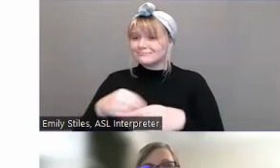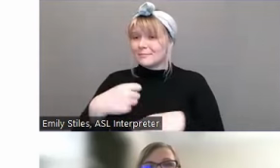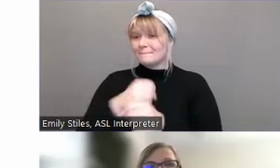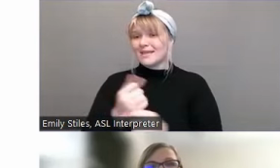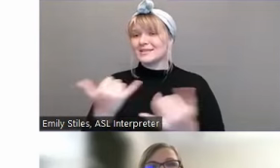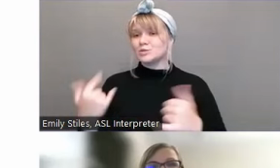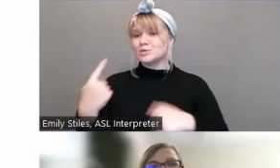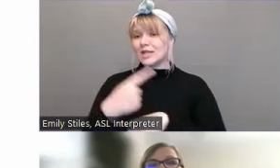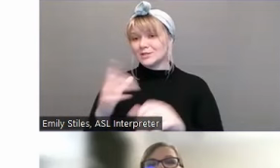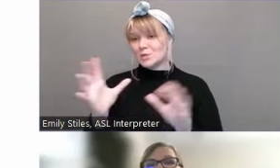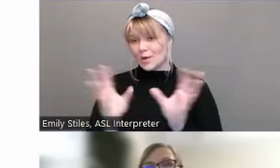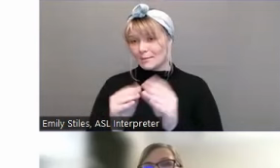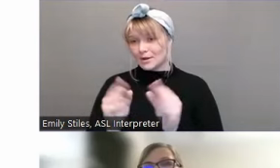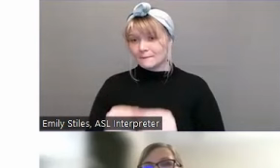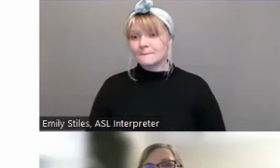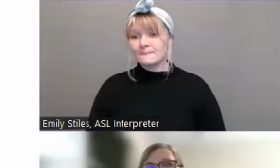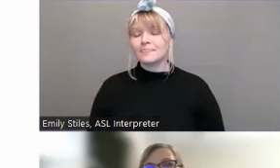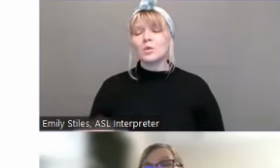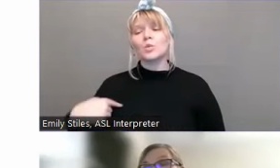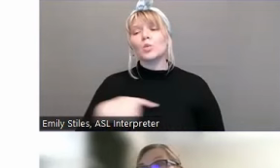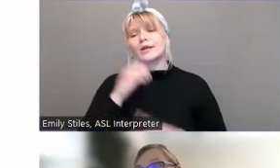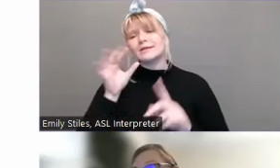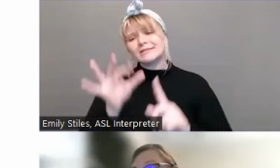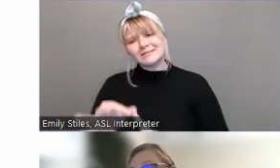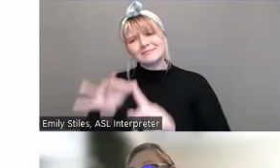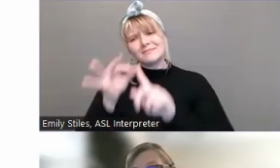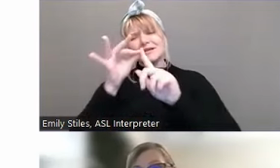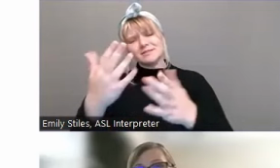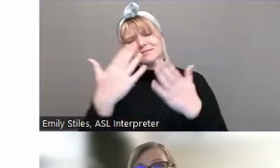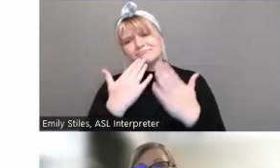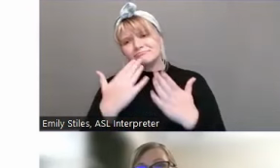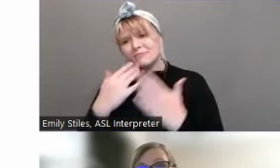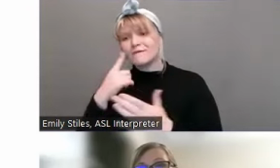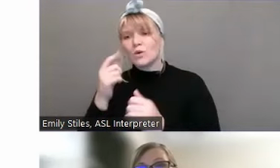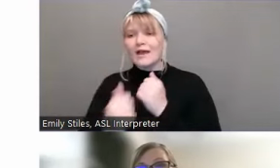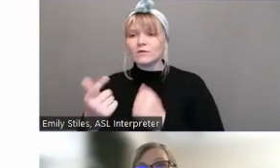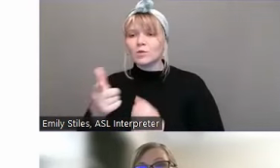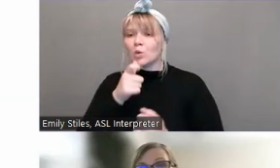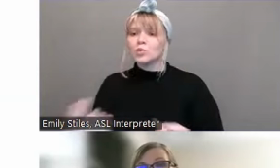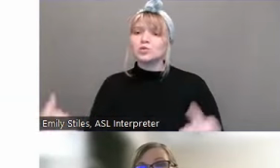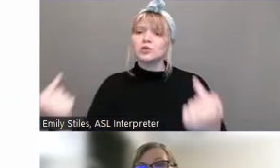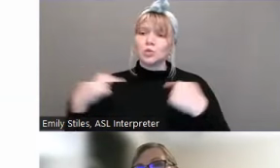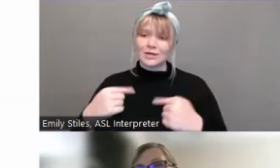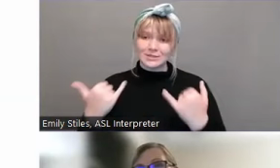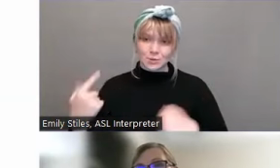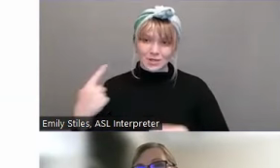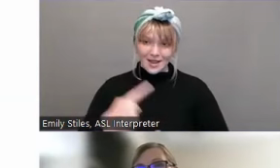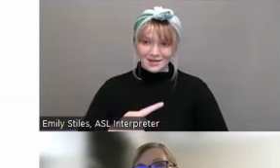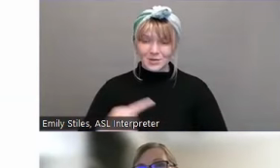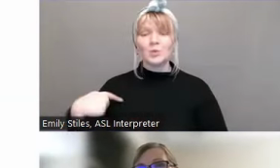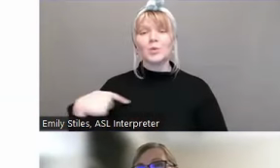We are especially grateful for everyone who joined us today. So we appreciate you attending.